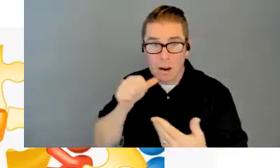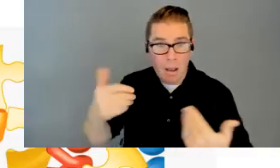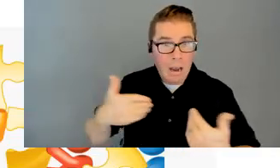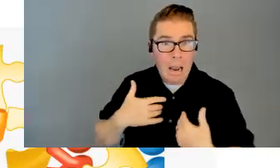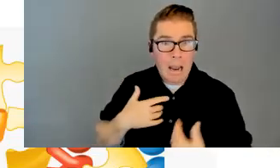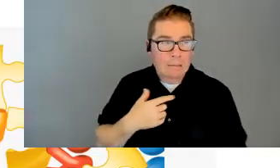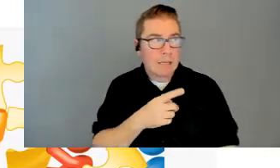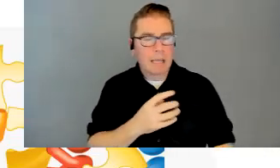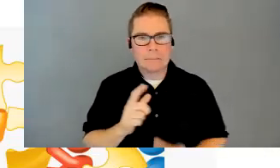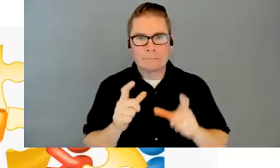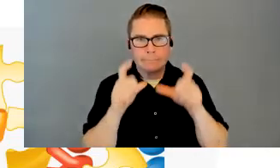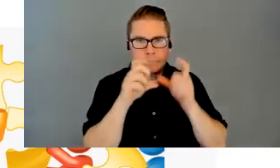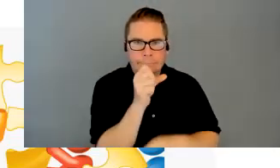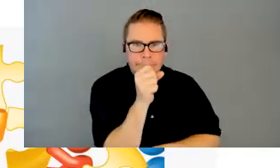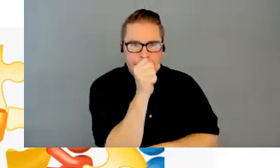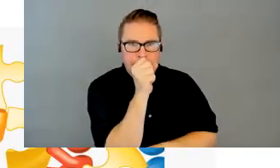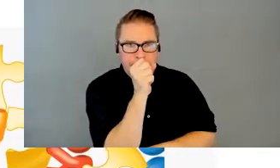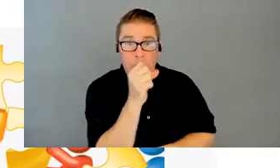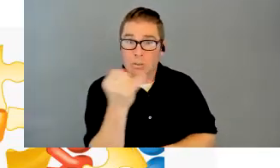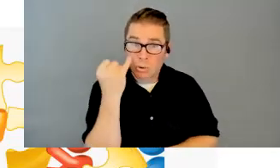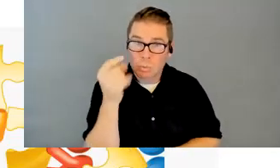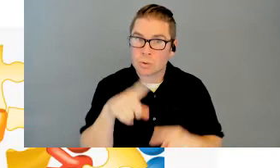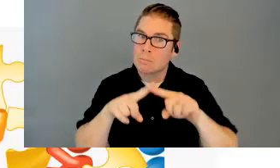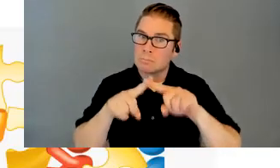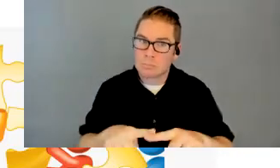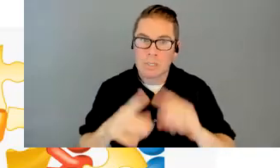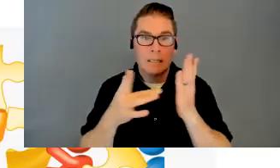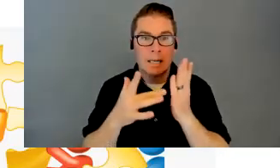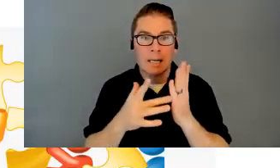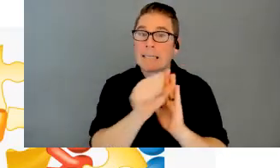message, put it in your syllabus, put it in your welcome message.